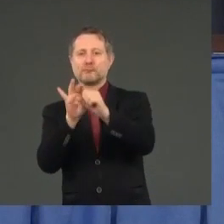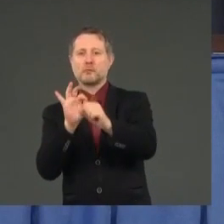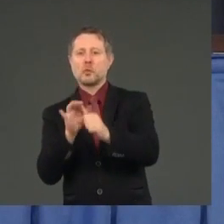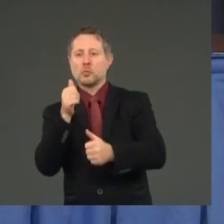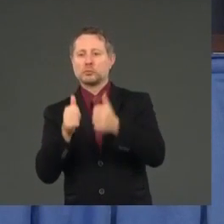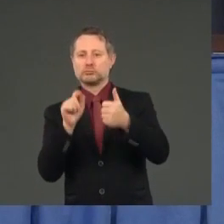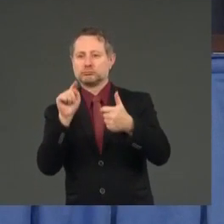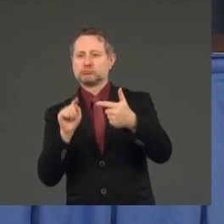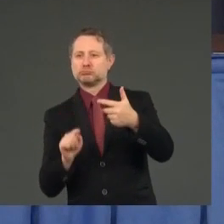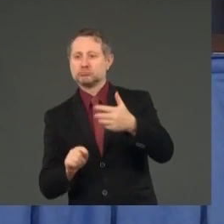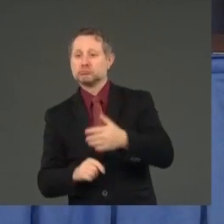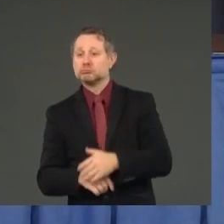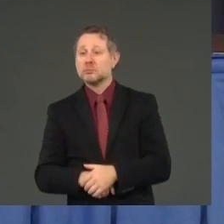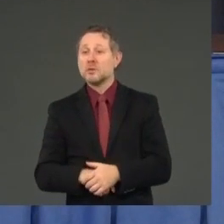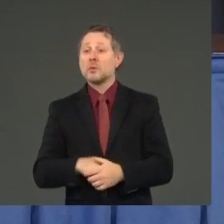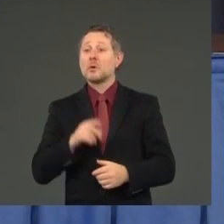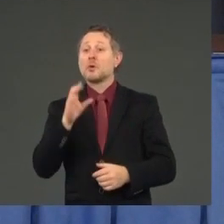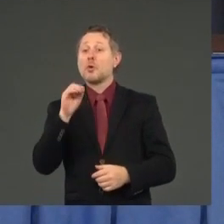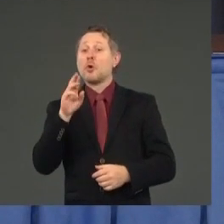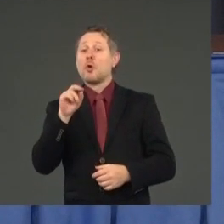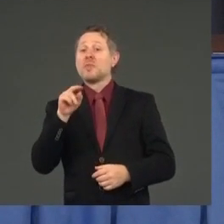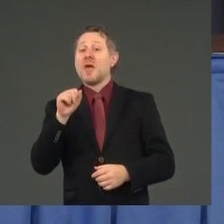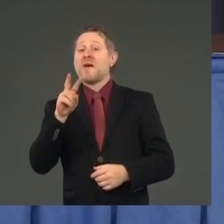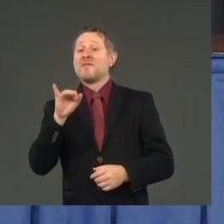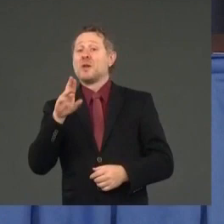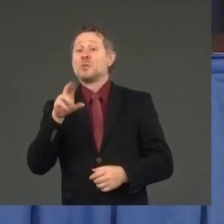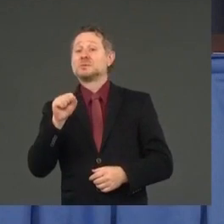SO THOSE ARE THE FIVE FINALISTS.